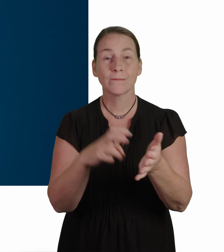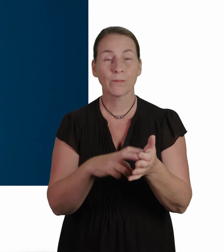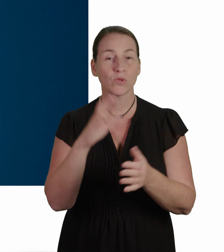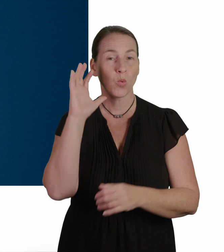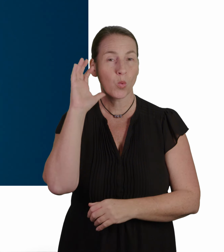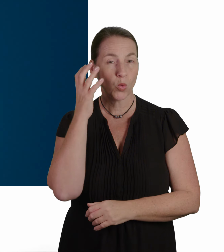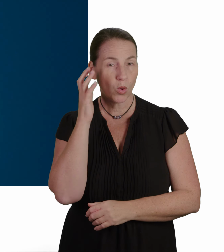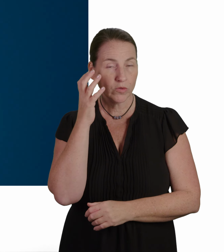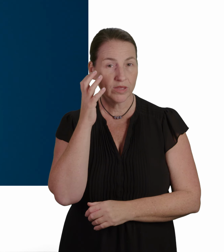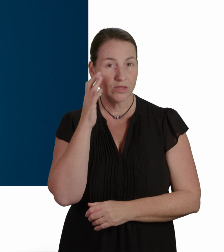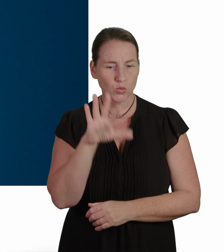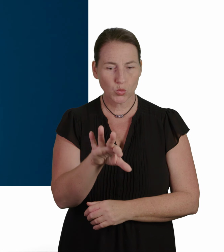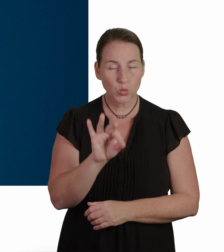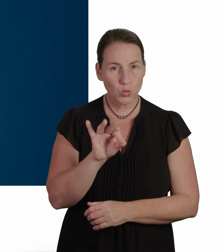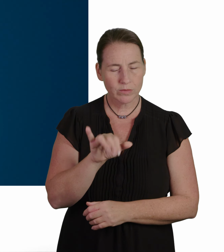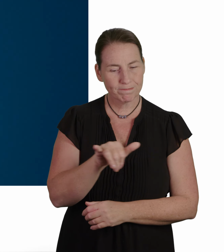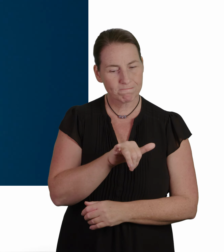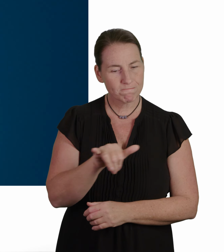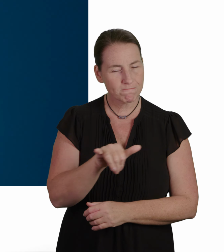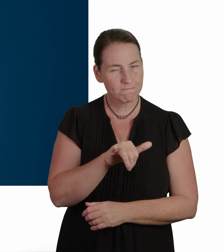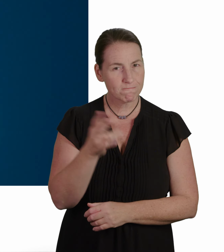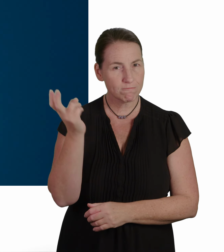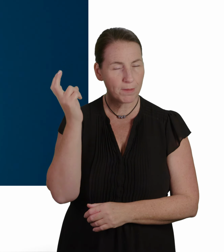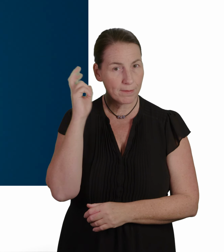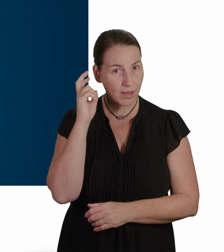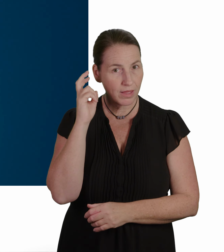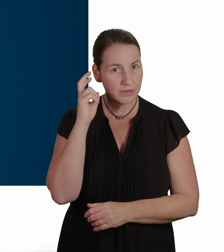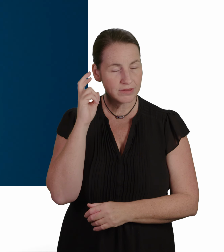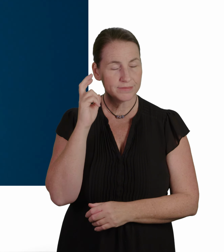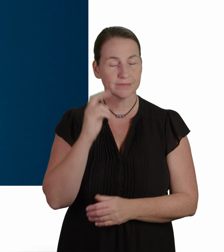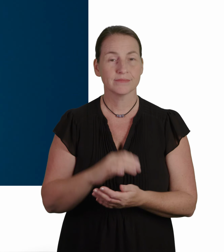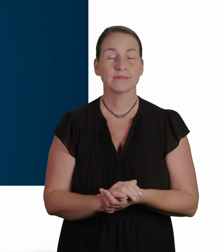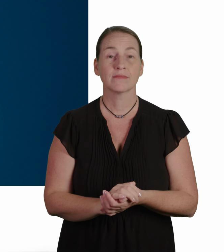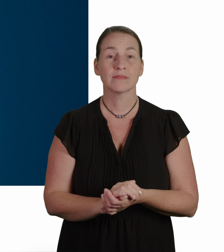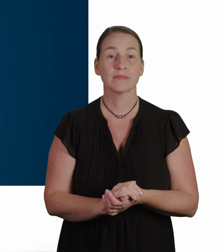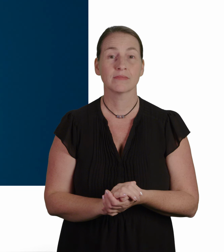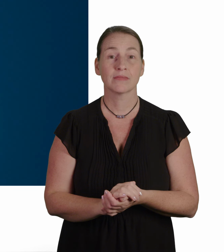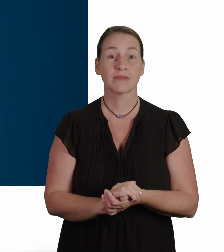to choose which type of implant you would like to receive. In our programme